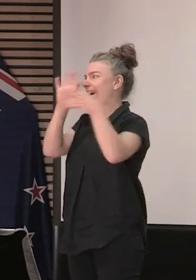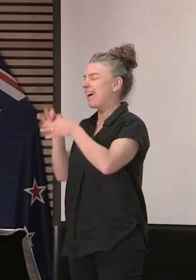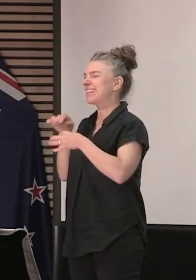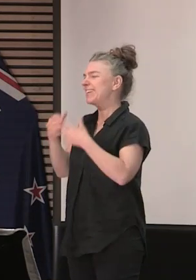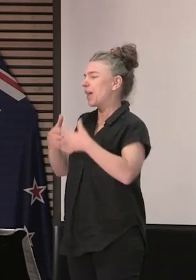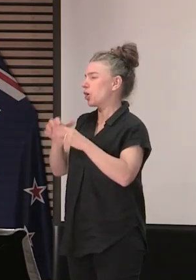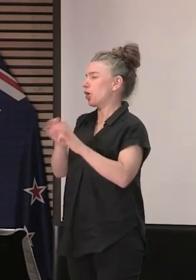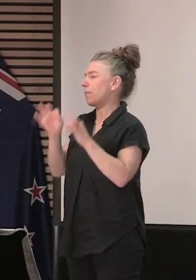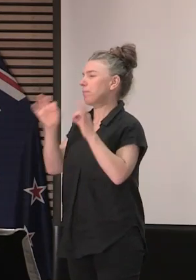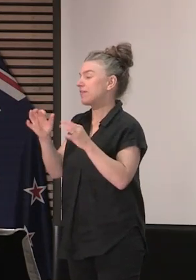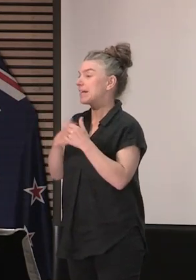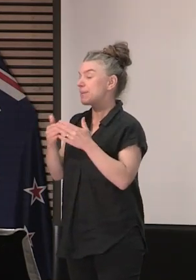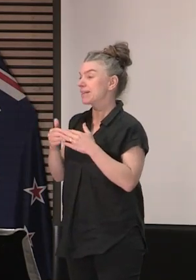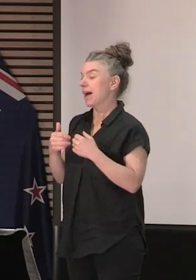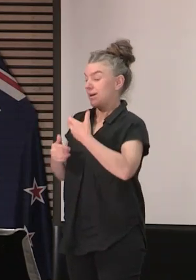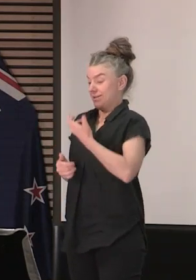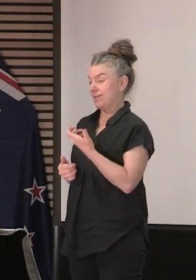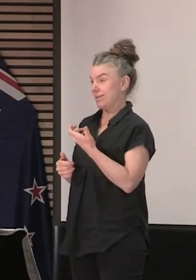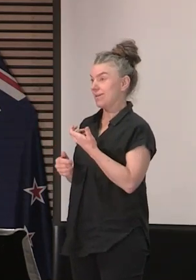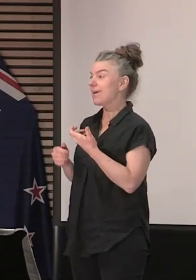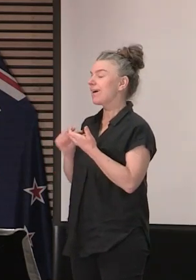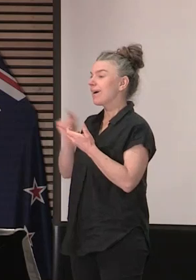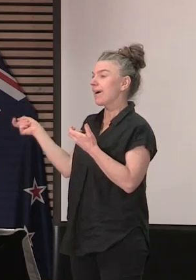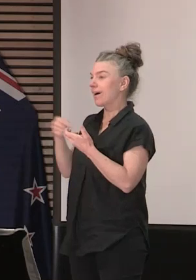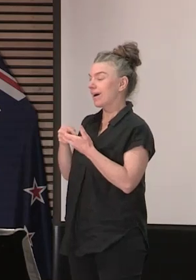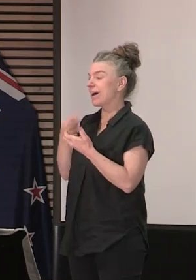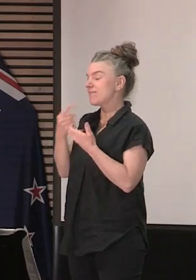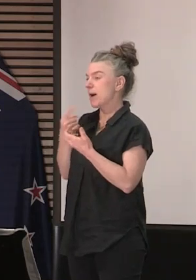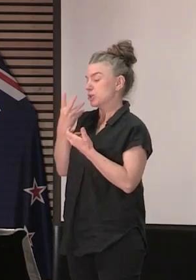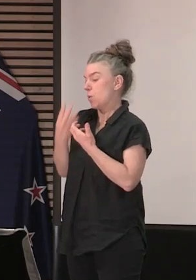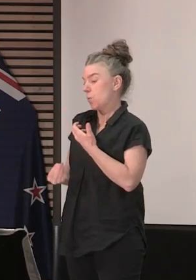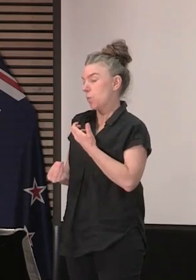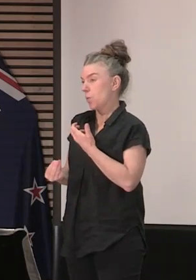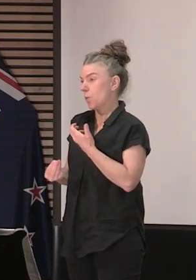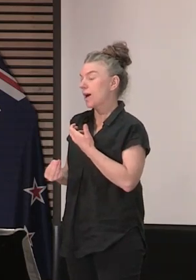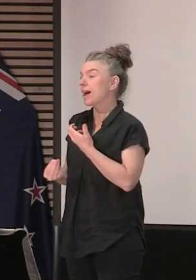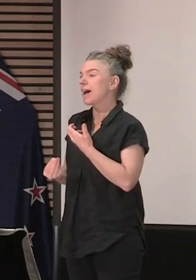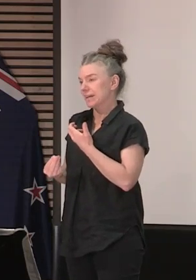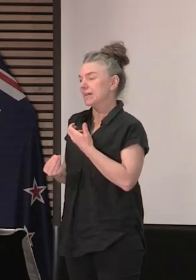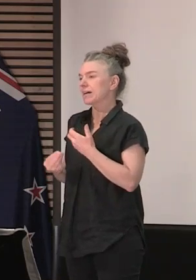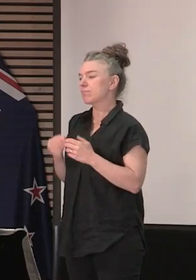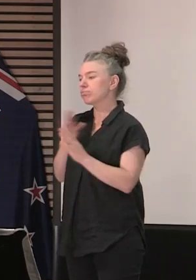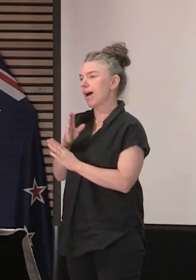The data is stored on thephone, and if the user testspositive, they release thedata to the Government forcontact tracing.